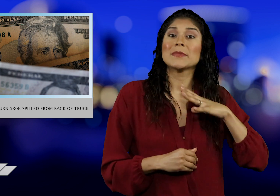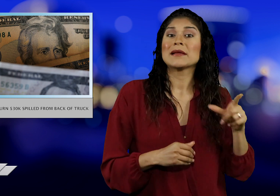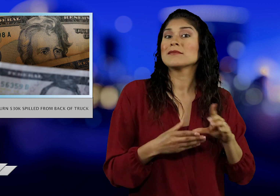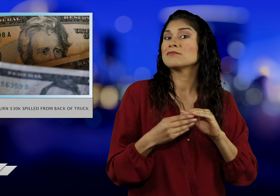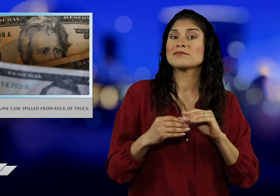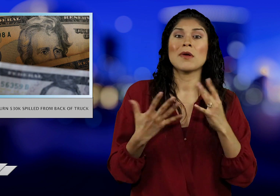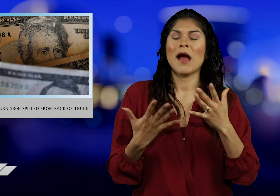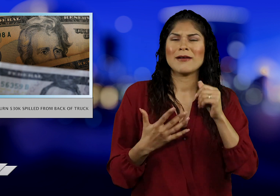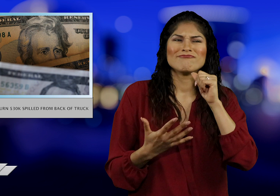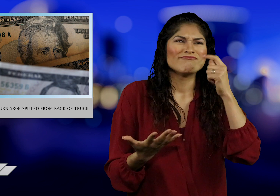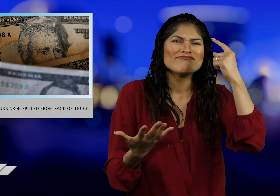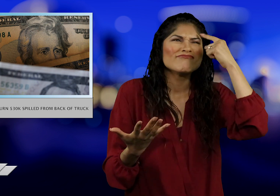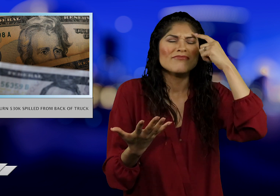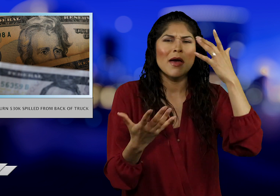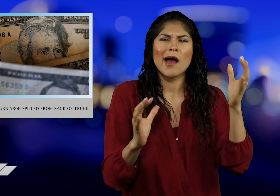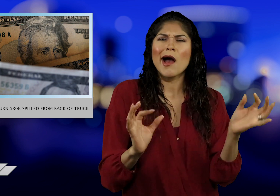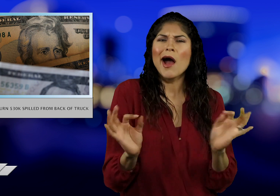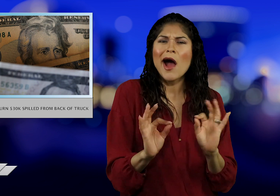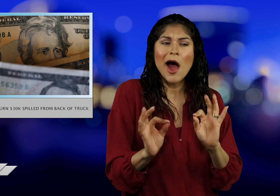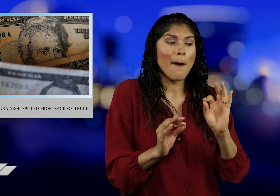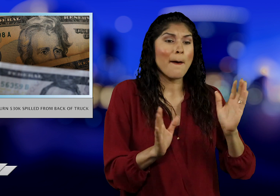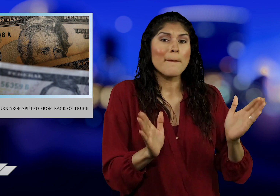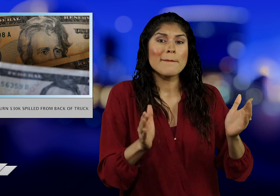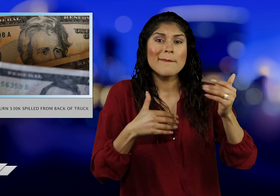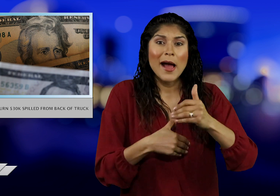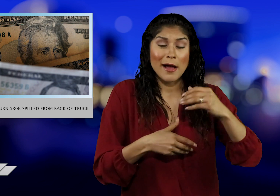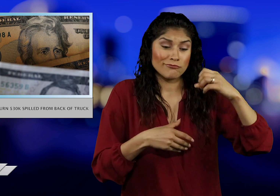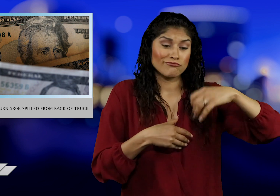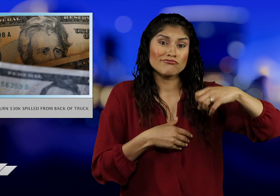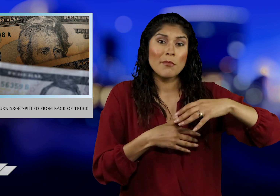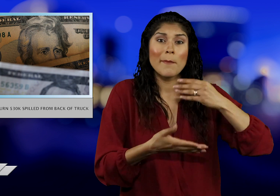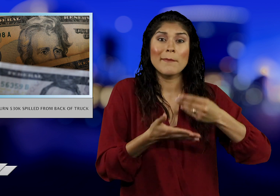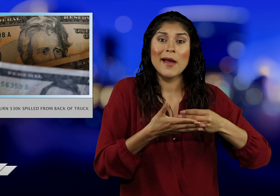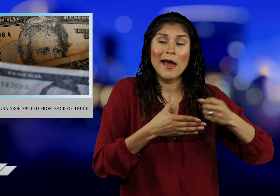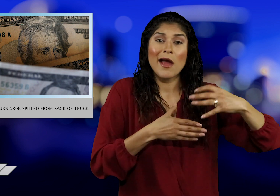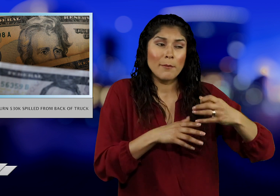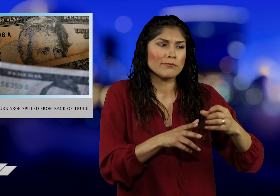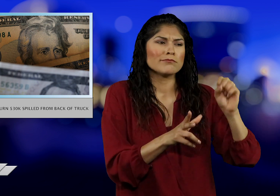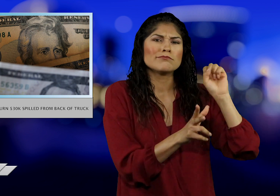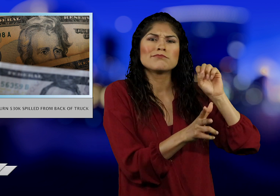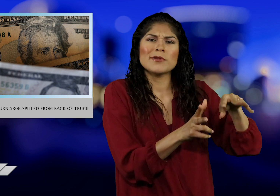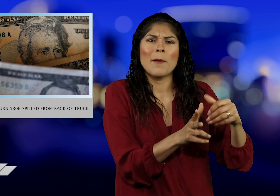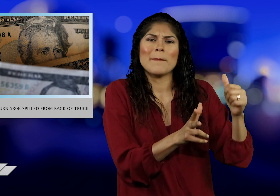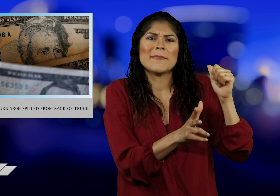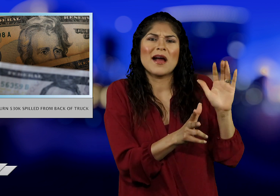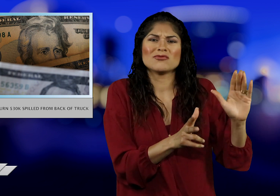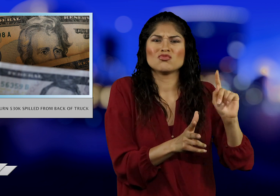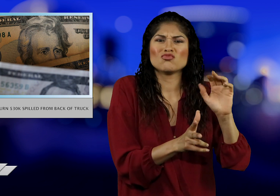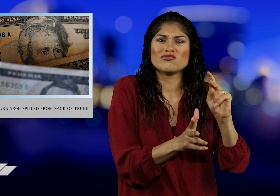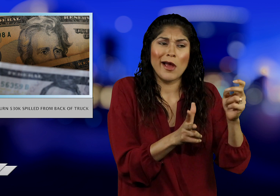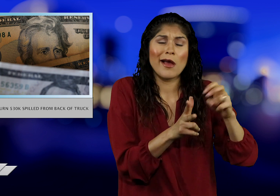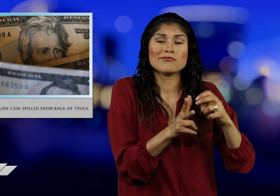The owner of the money says he inadvertently left it in a box on the bumper of his truck